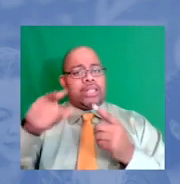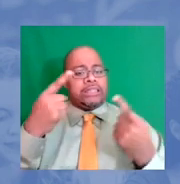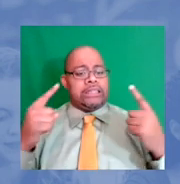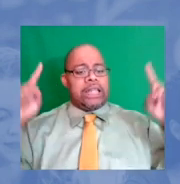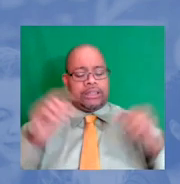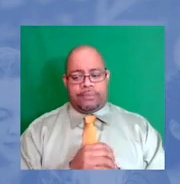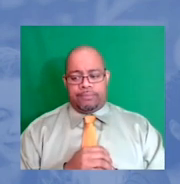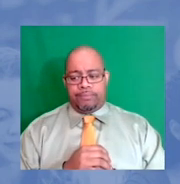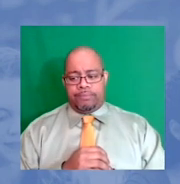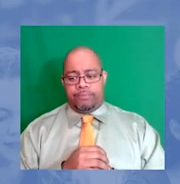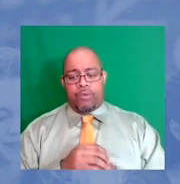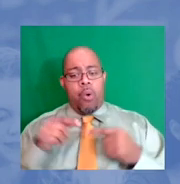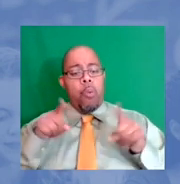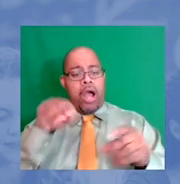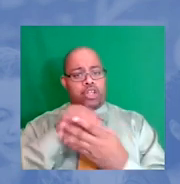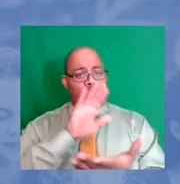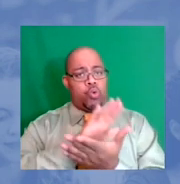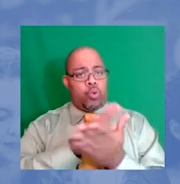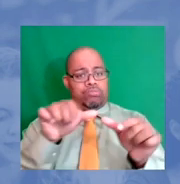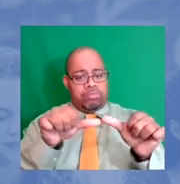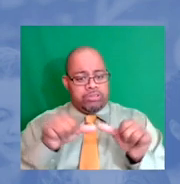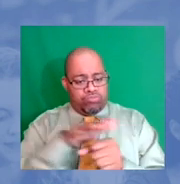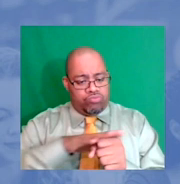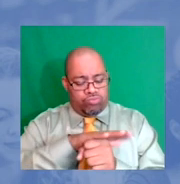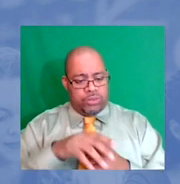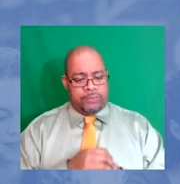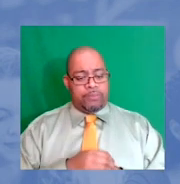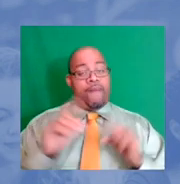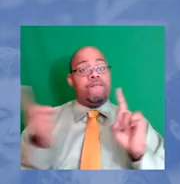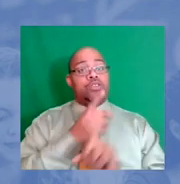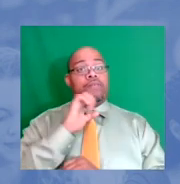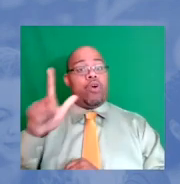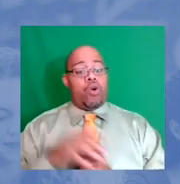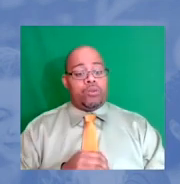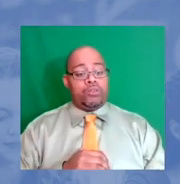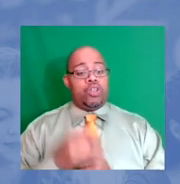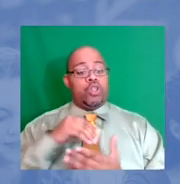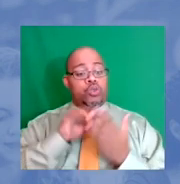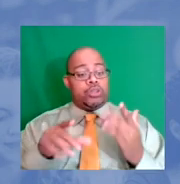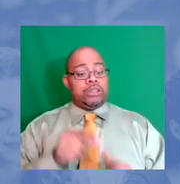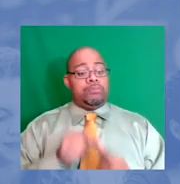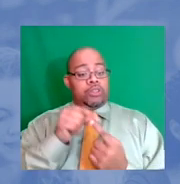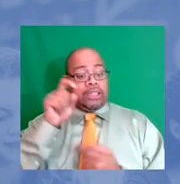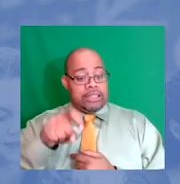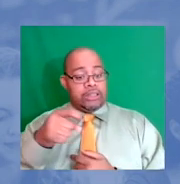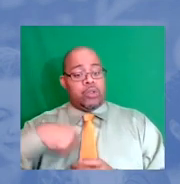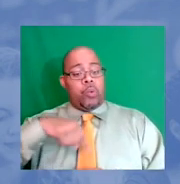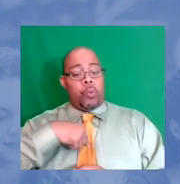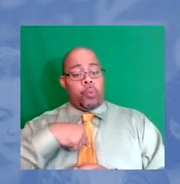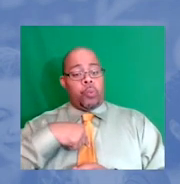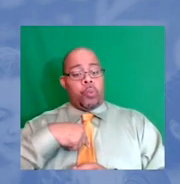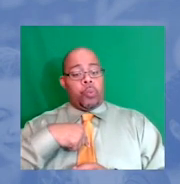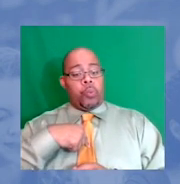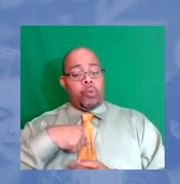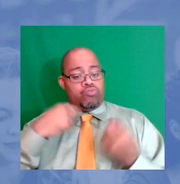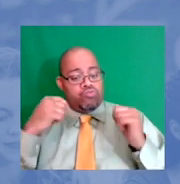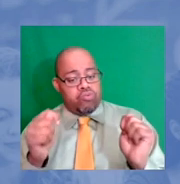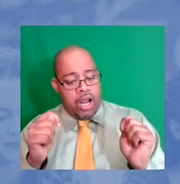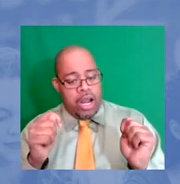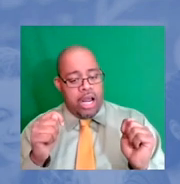FIRST OF ALL, FOR OUR STUDENTS WITH SPECIAL NEEDS, WE SEEK TO EDUCATE THEM IN DISTRICT